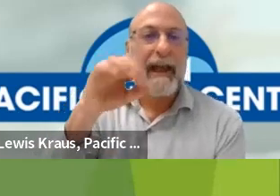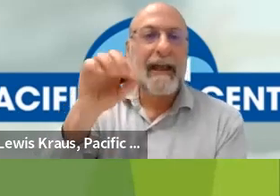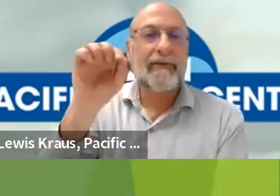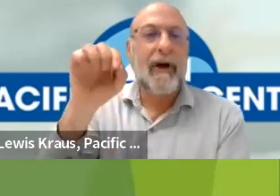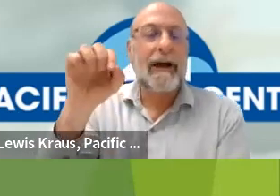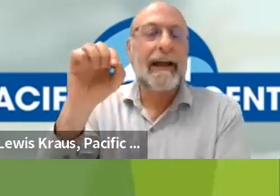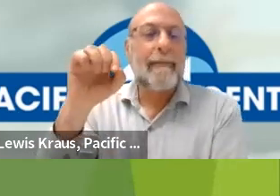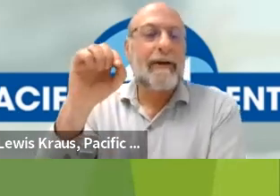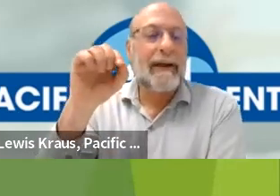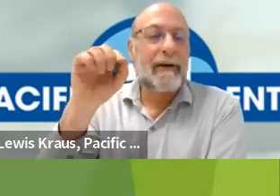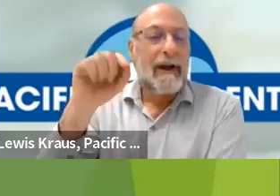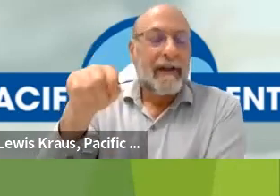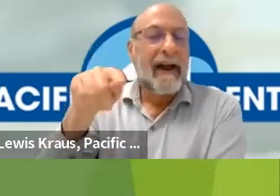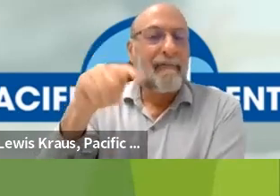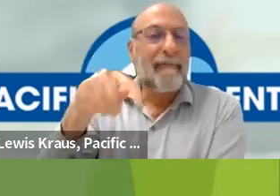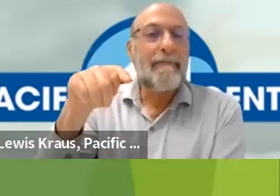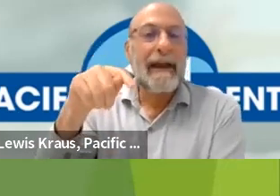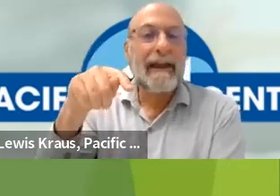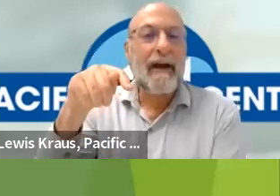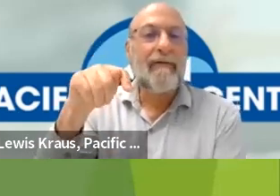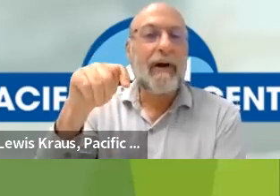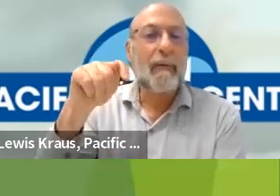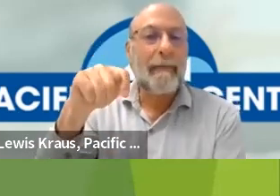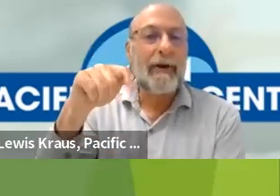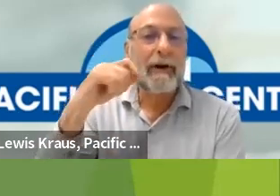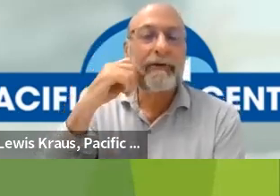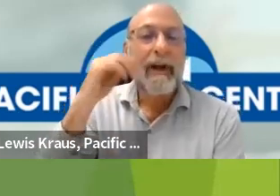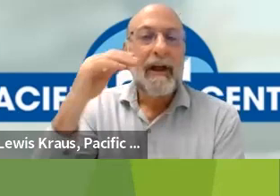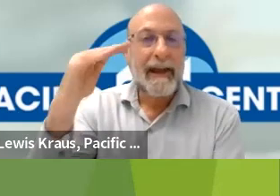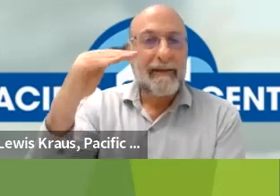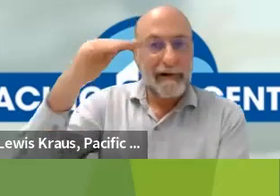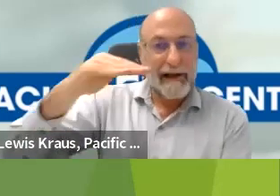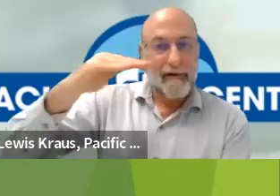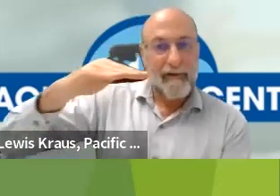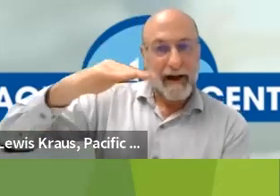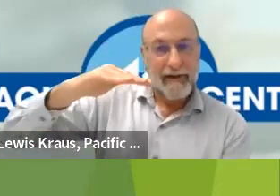Gay is talking about here, there have been many of our webinars that have clarified the